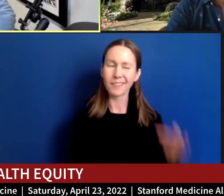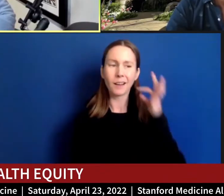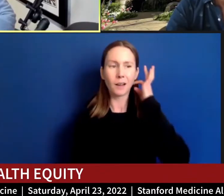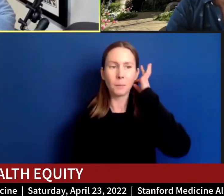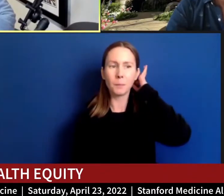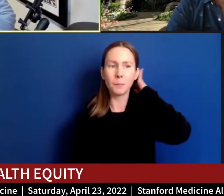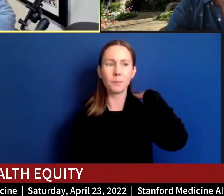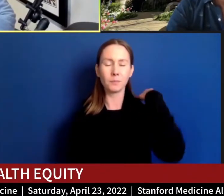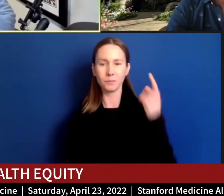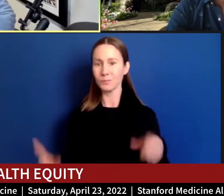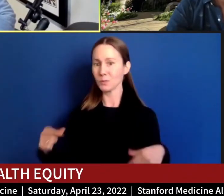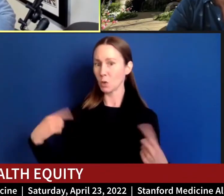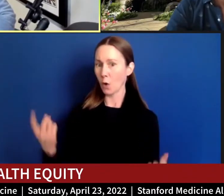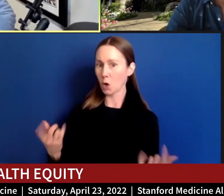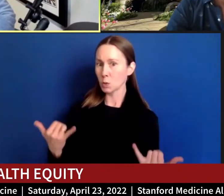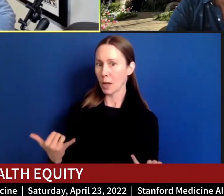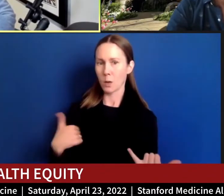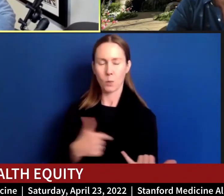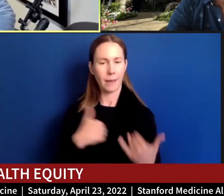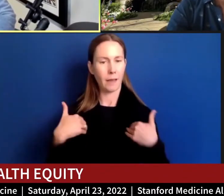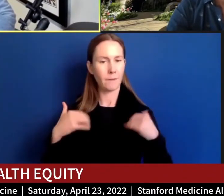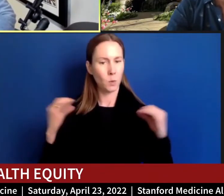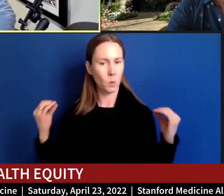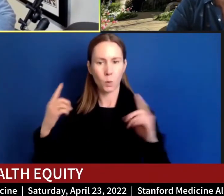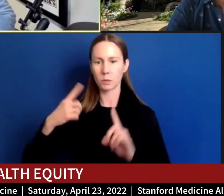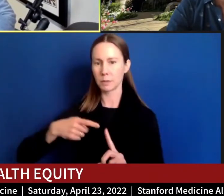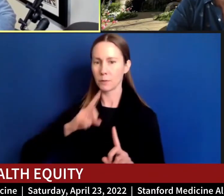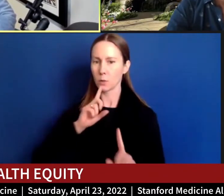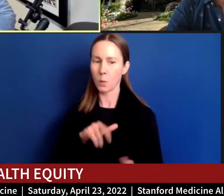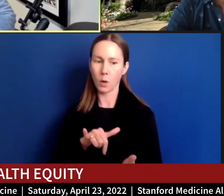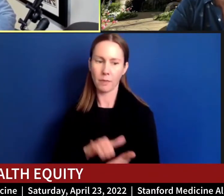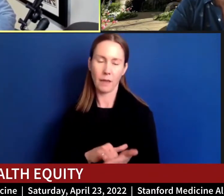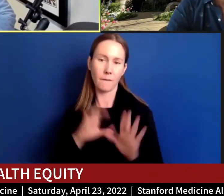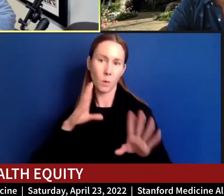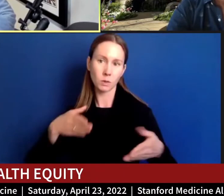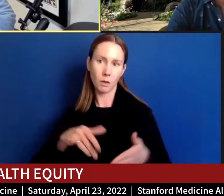date, we don't have a specific report that focuses upon that. But that's something certainly that,